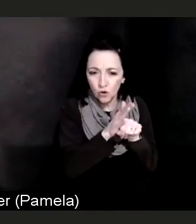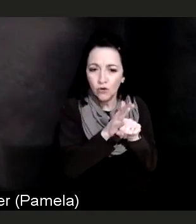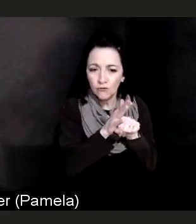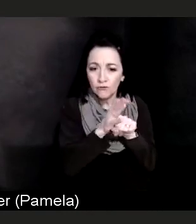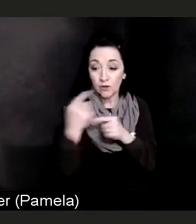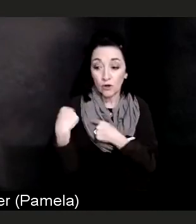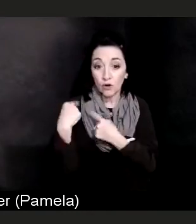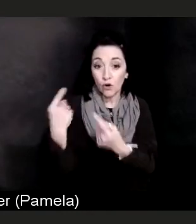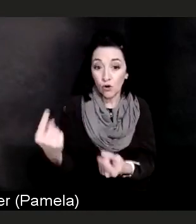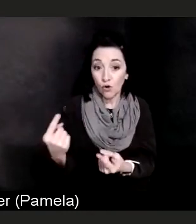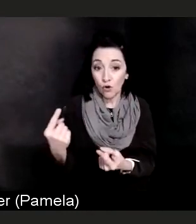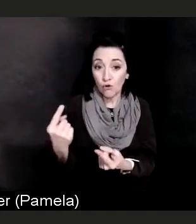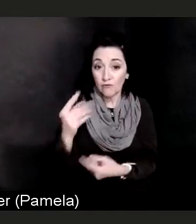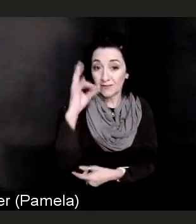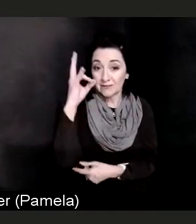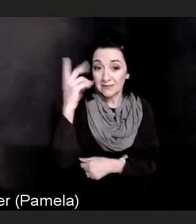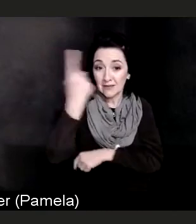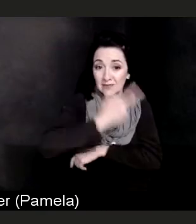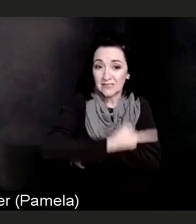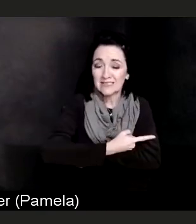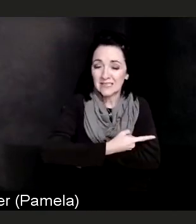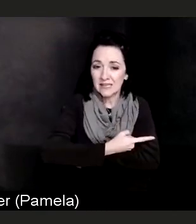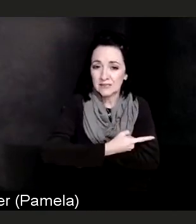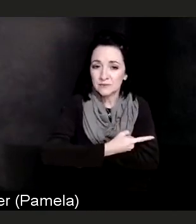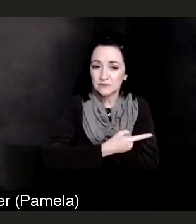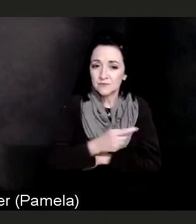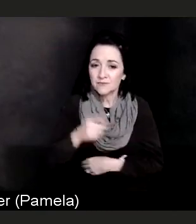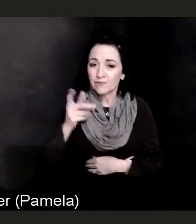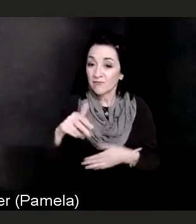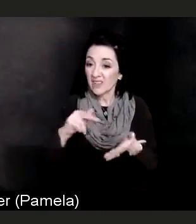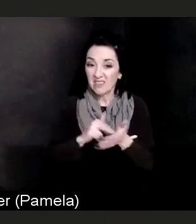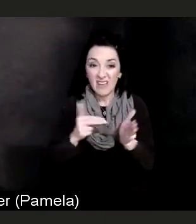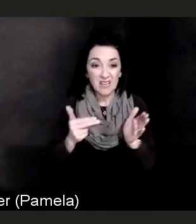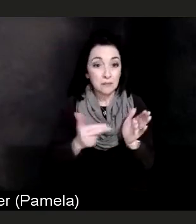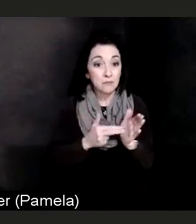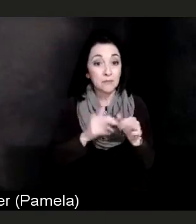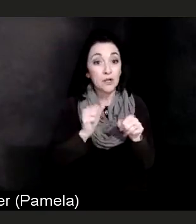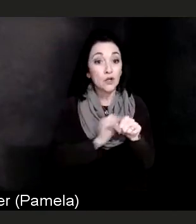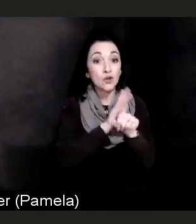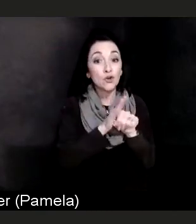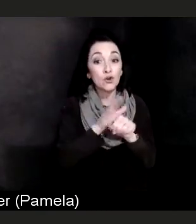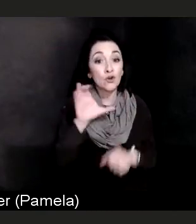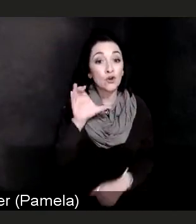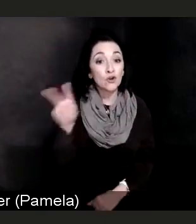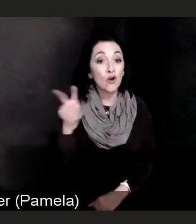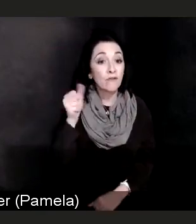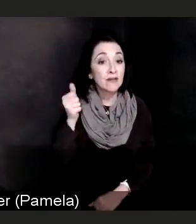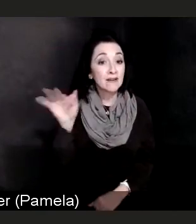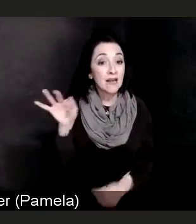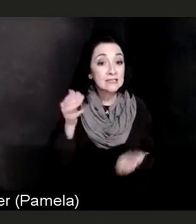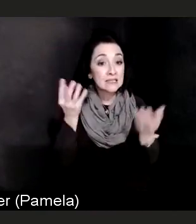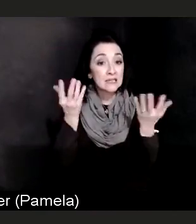So we are by not any stretch finished with COVID-19 although at least it appears